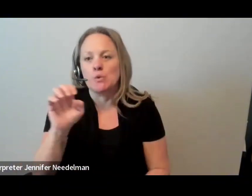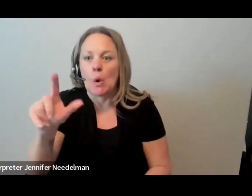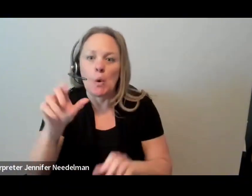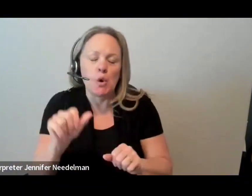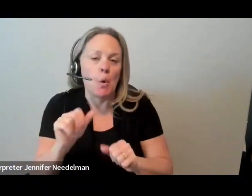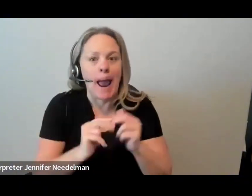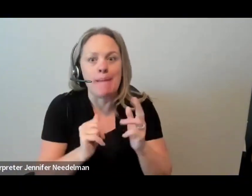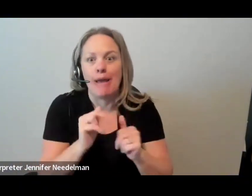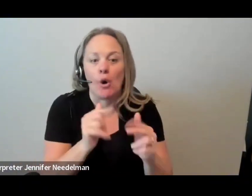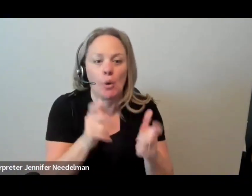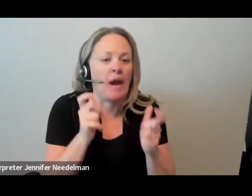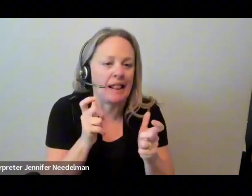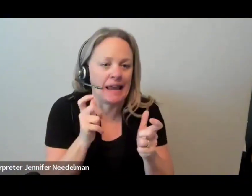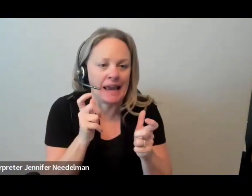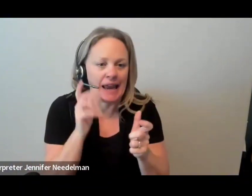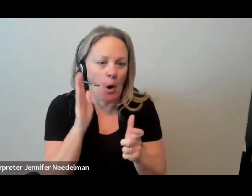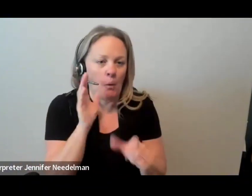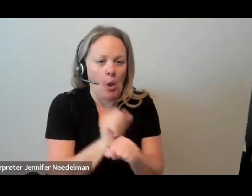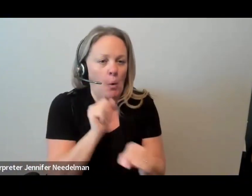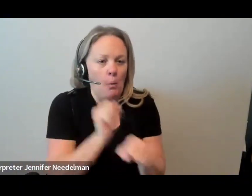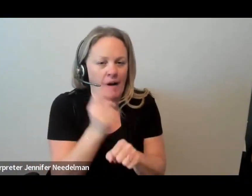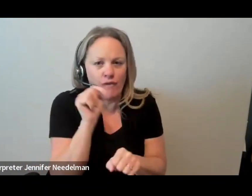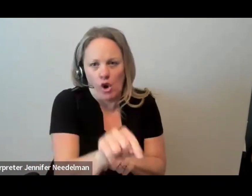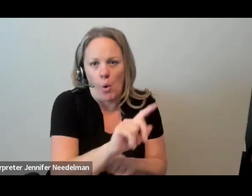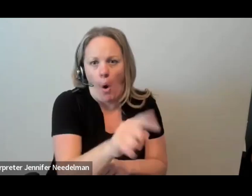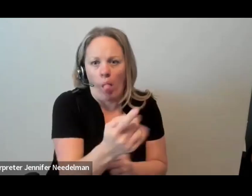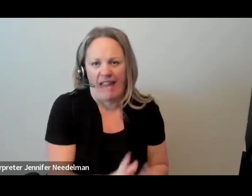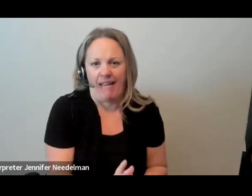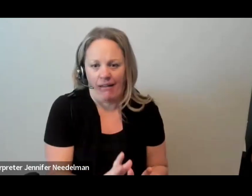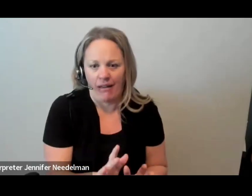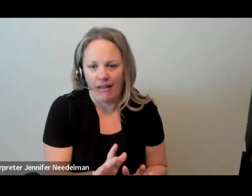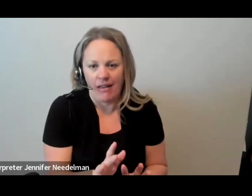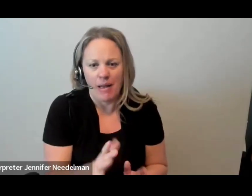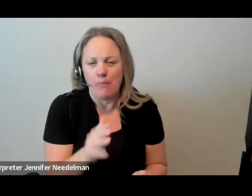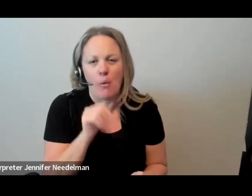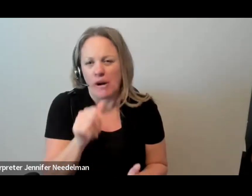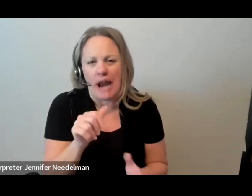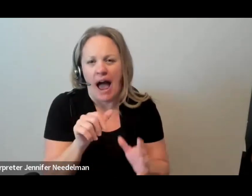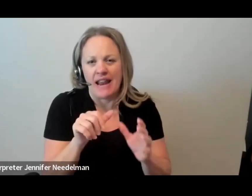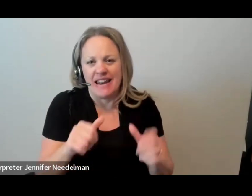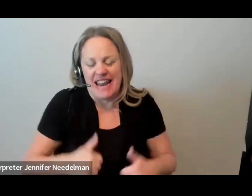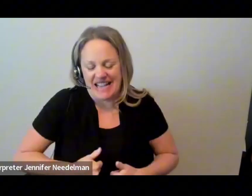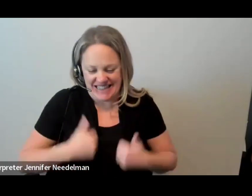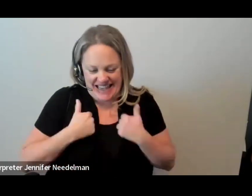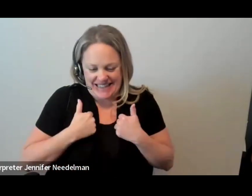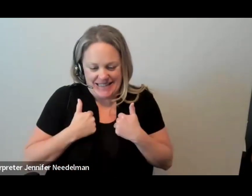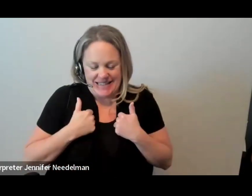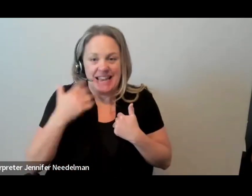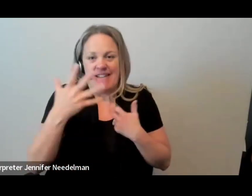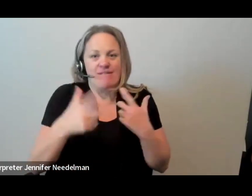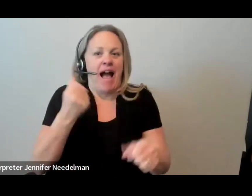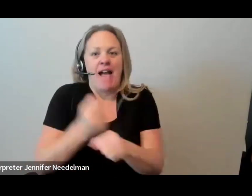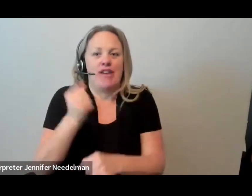but probably will exist in the market you know in five years from a bigger company who will sadly put you out of business.